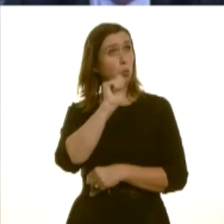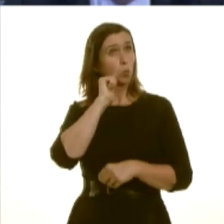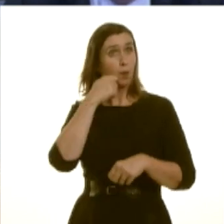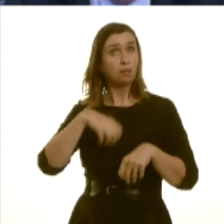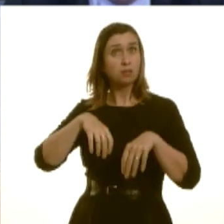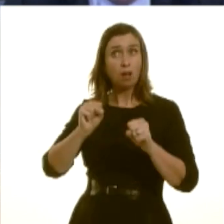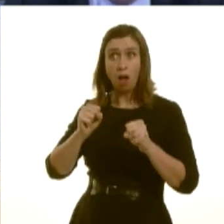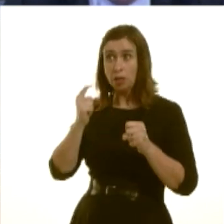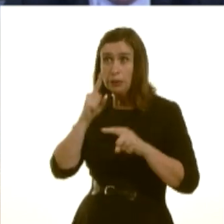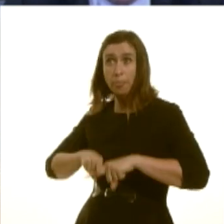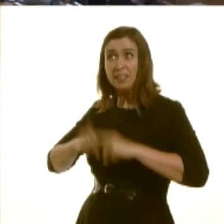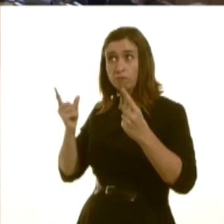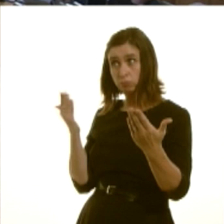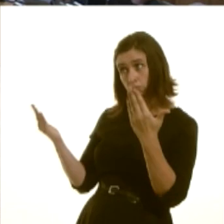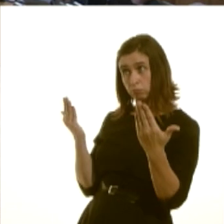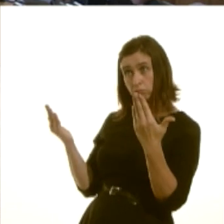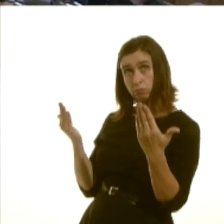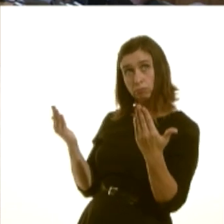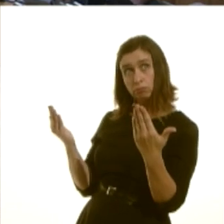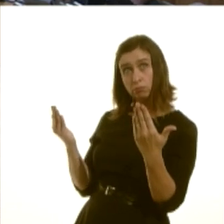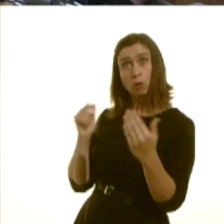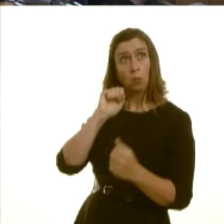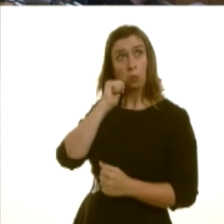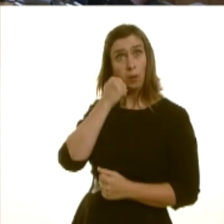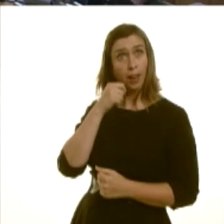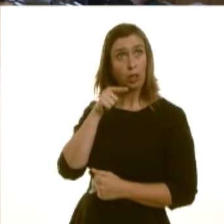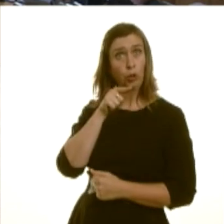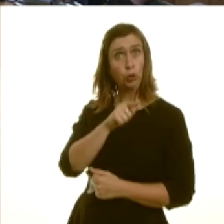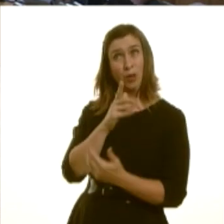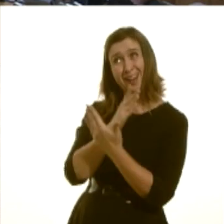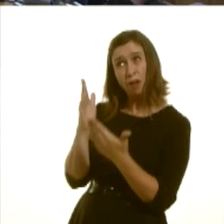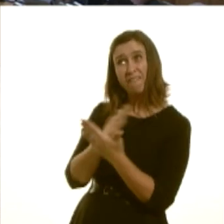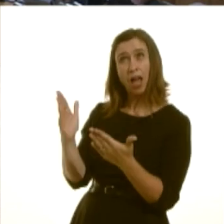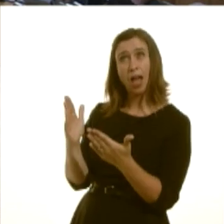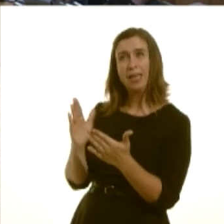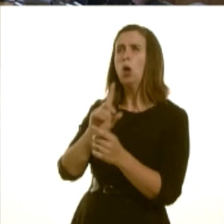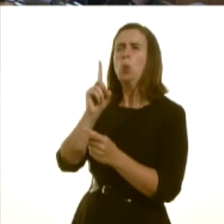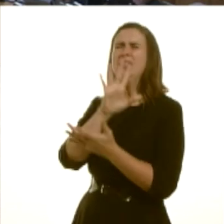any time in the future and, in doing so, will you clarify definitions of what is and what